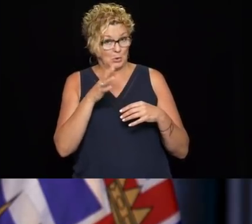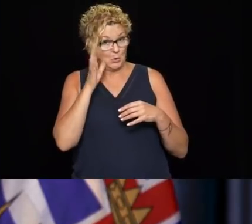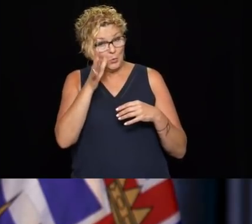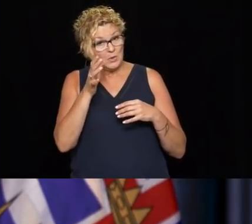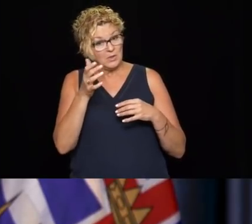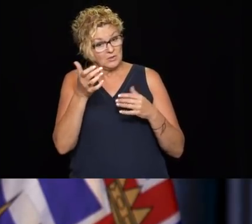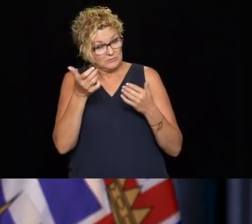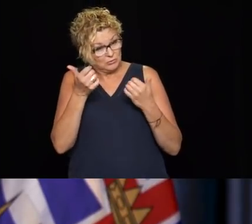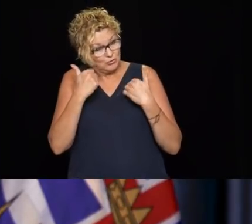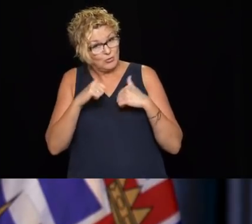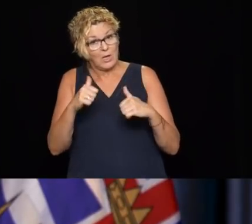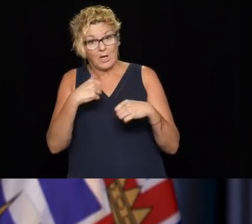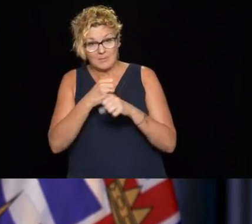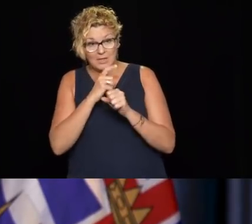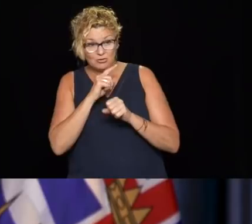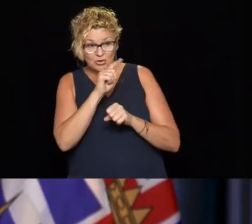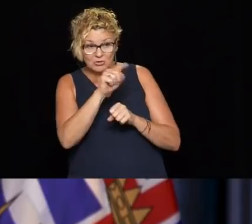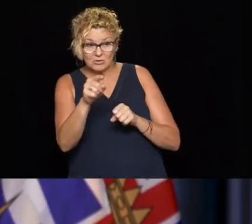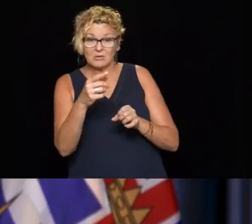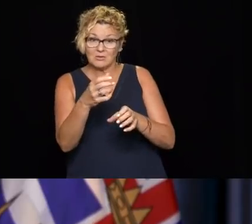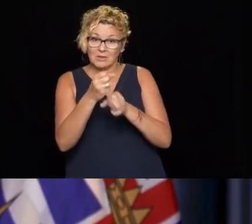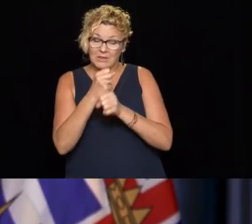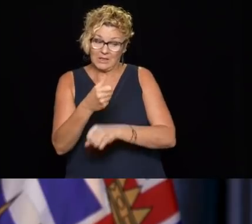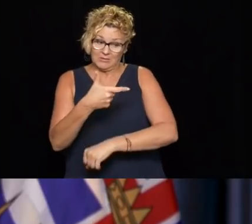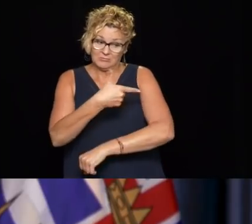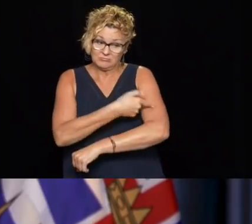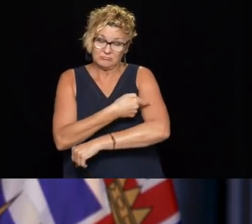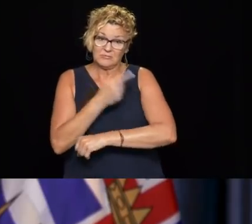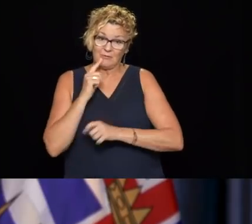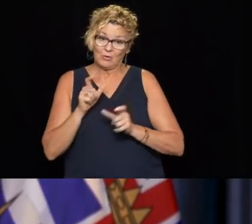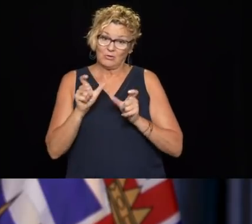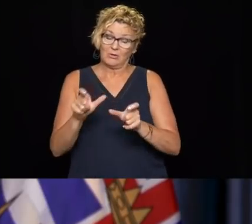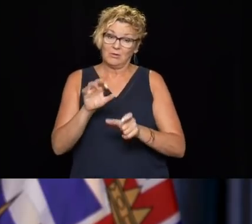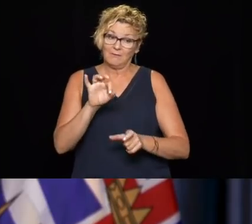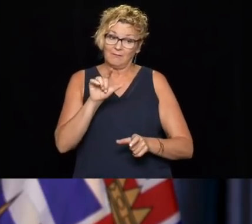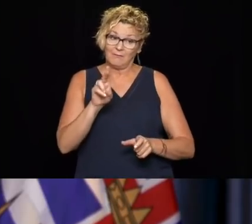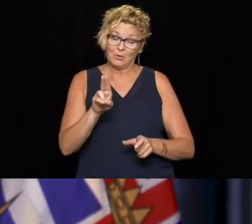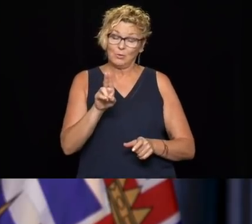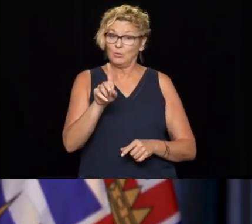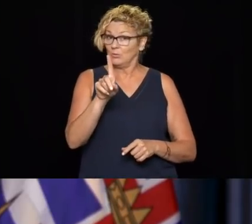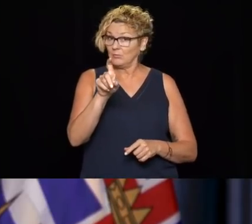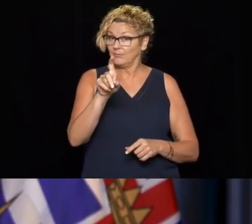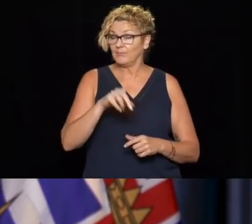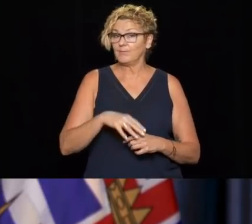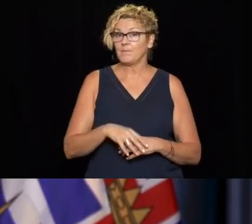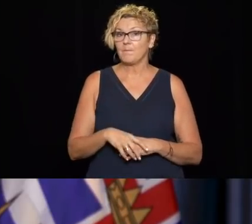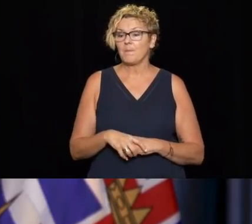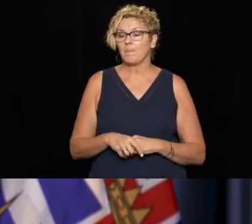illness and sickness and people have unstable housing or may be sleeping on the streets and whether there will be kind of